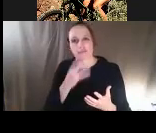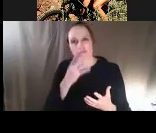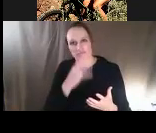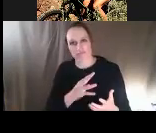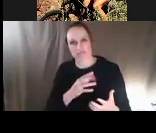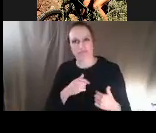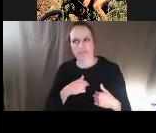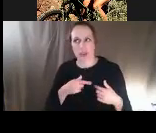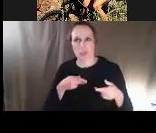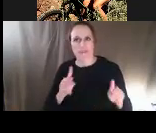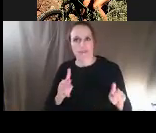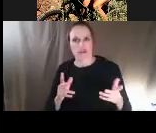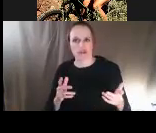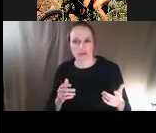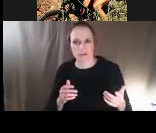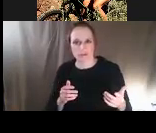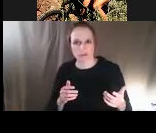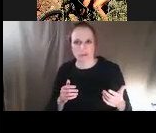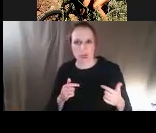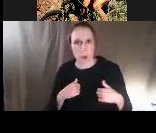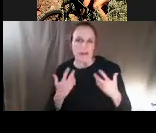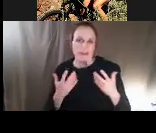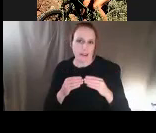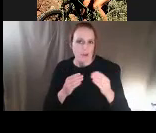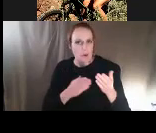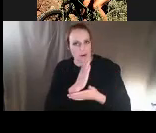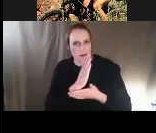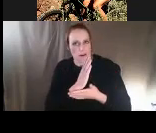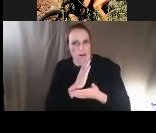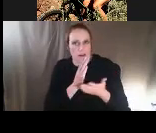And it basically means you're immune to races